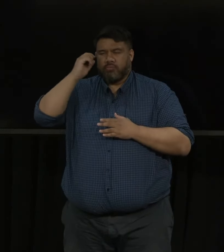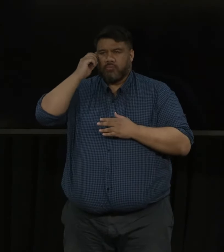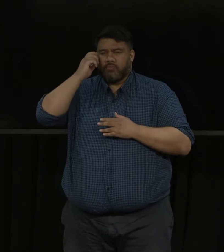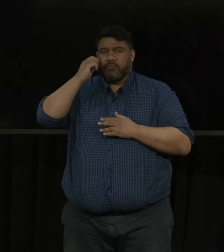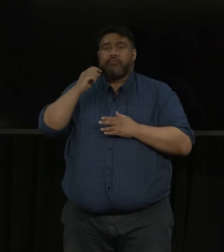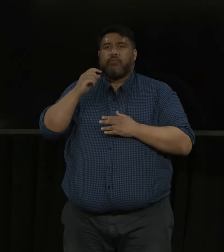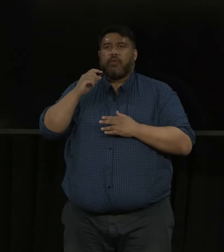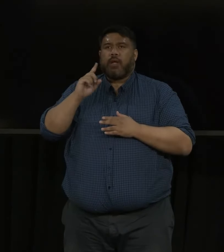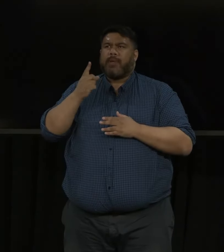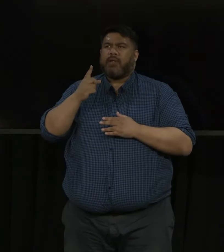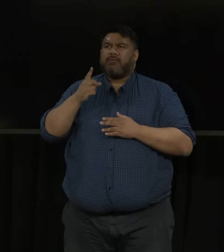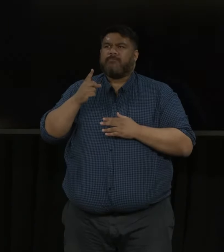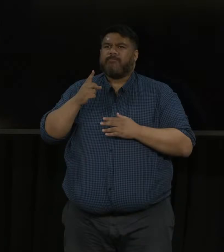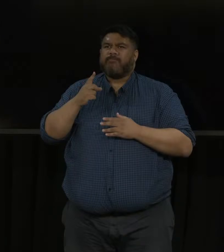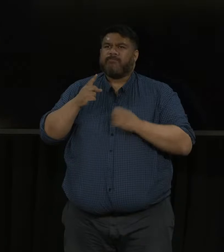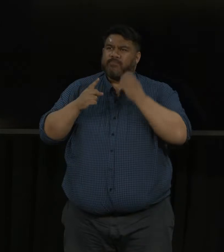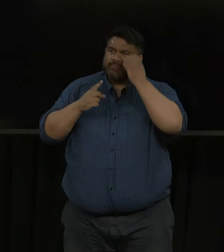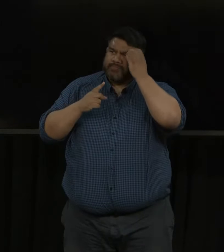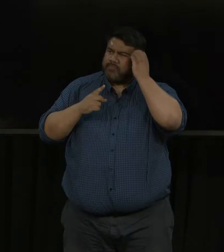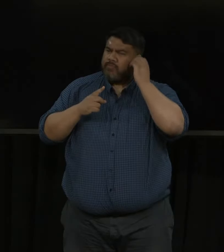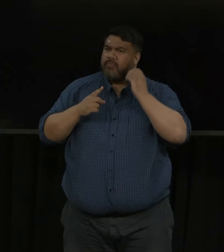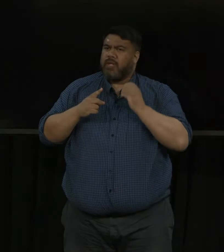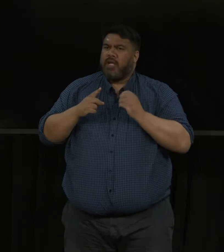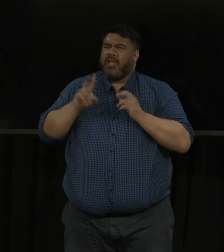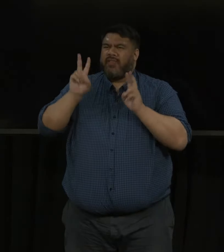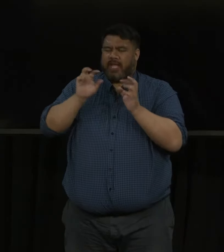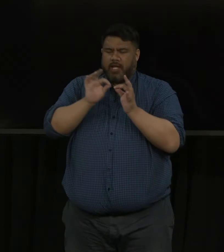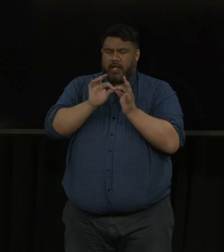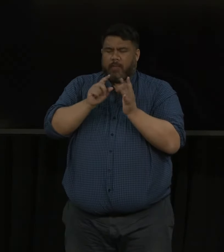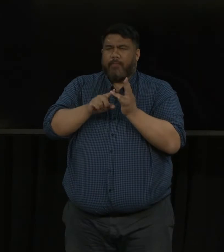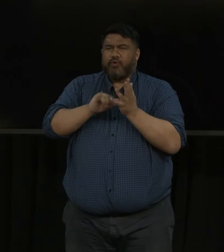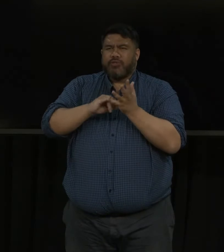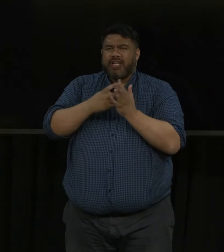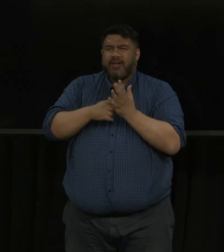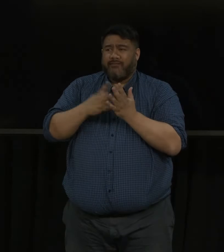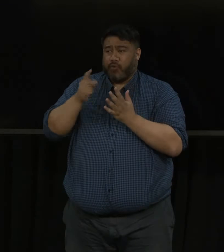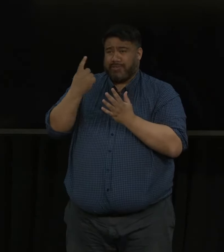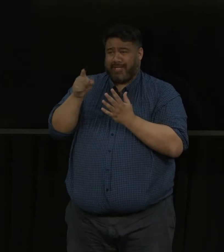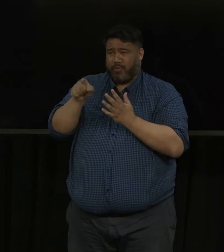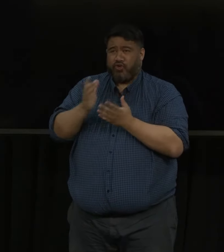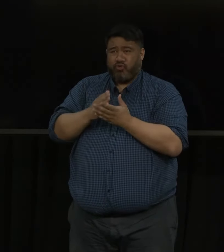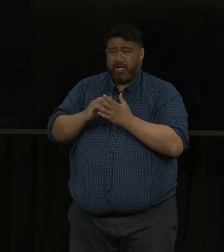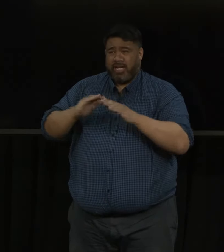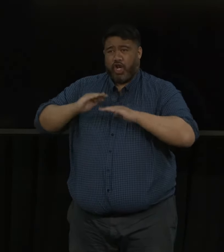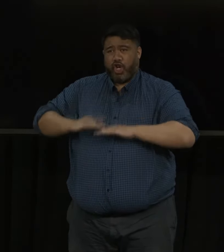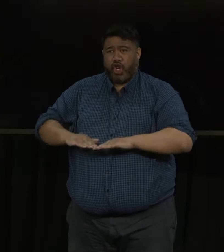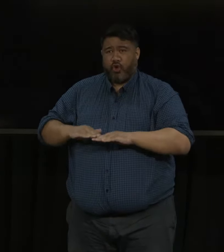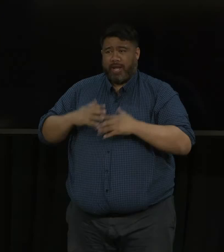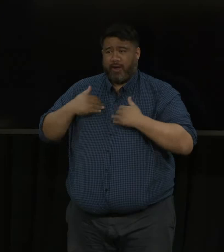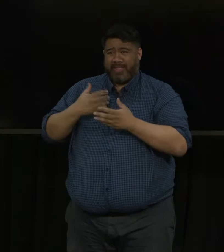have often been for those in older age groups. I don't think they would be